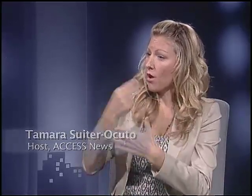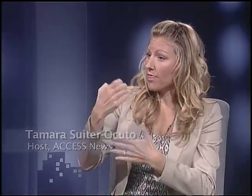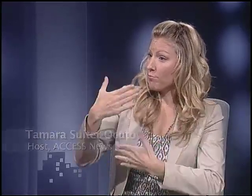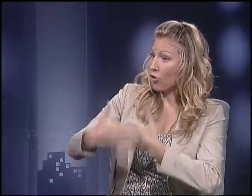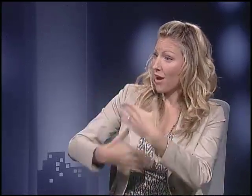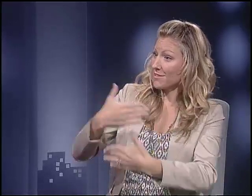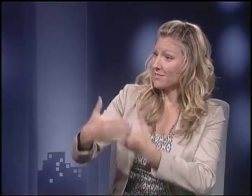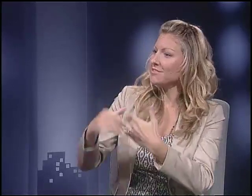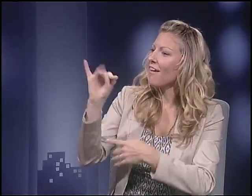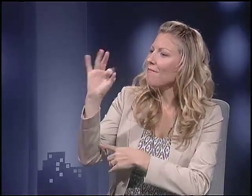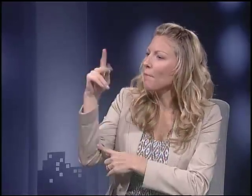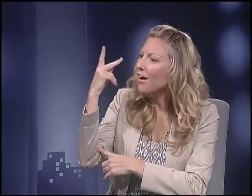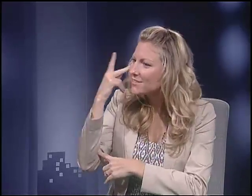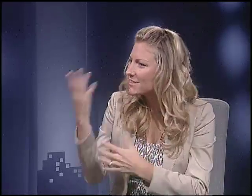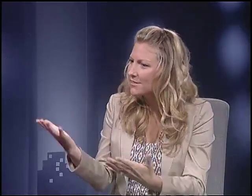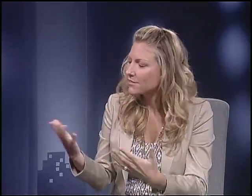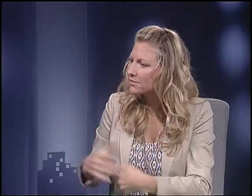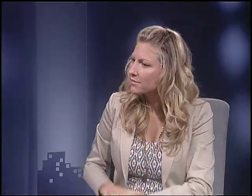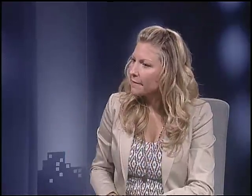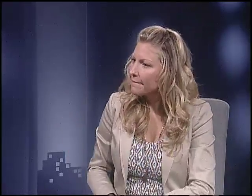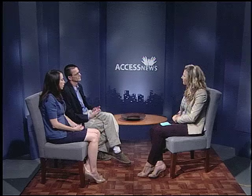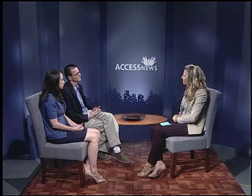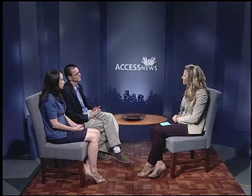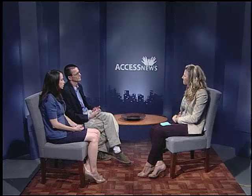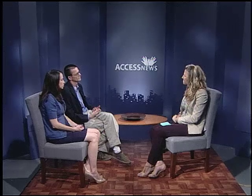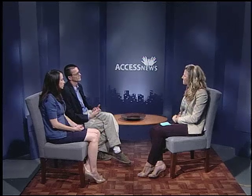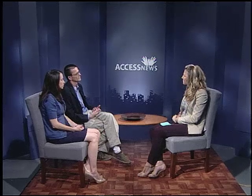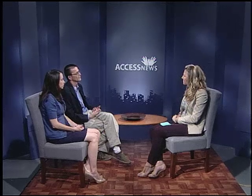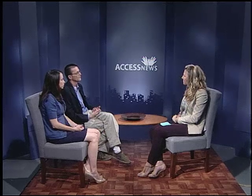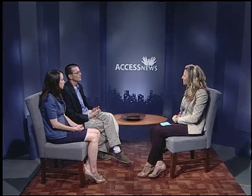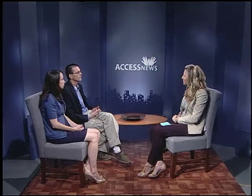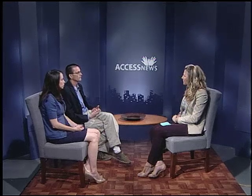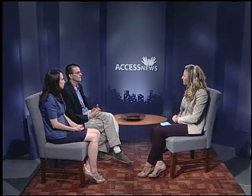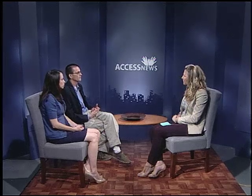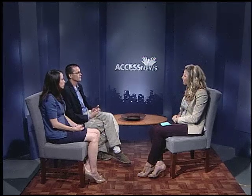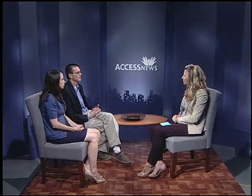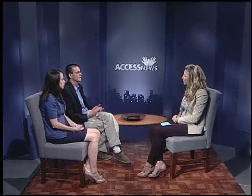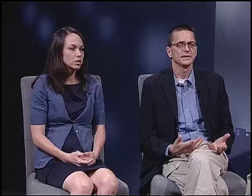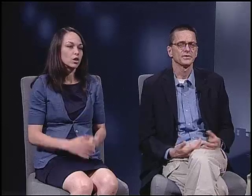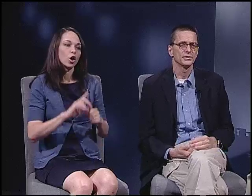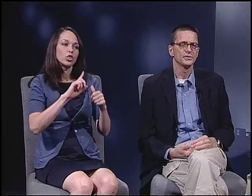to enjoy the process so to speak of politics? Well, the first thing I tell students